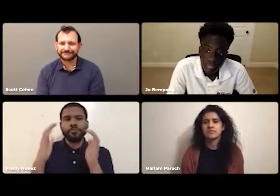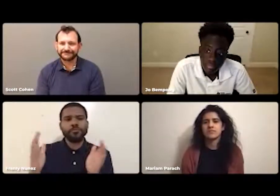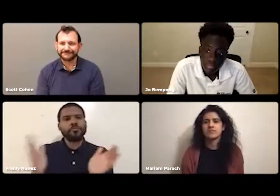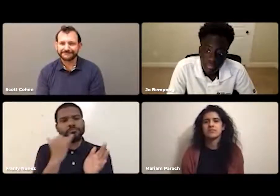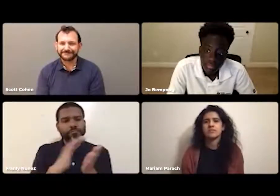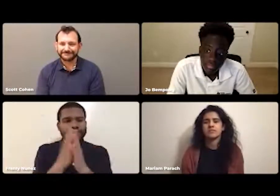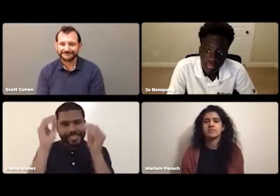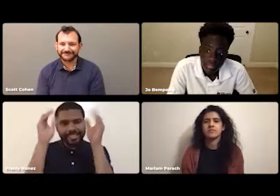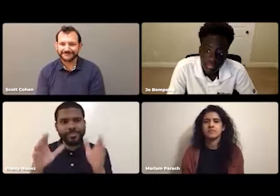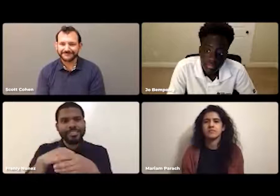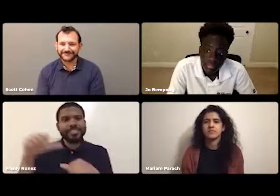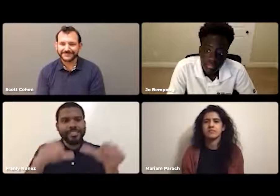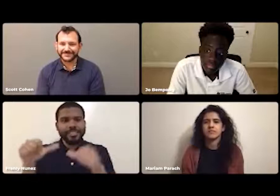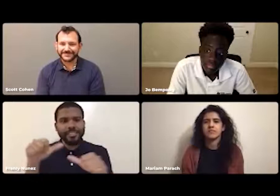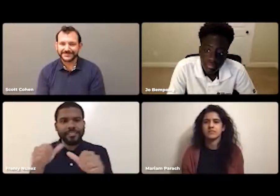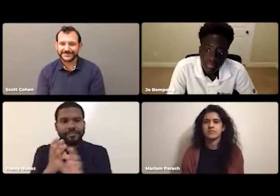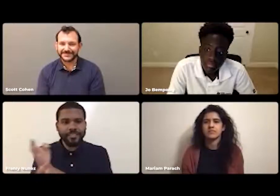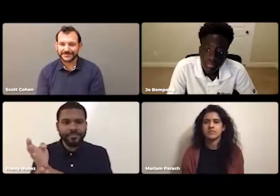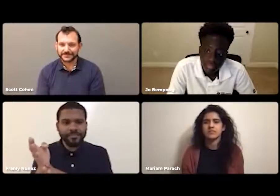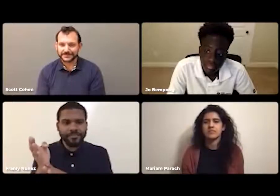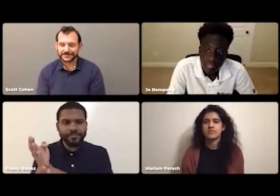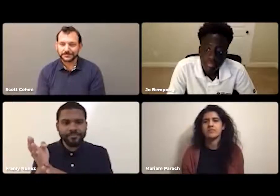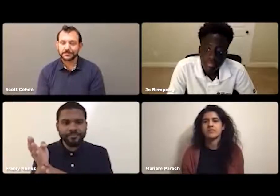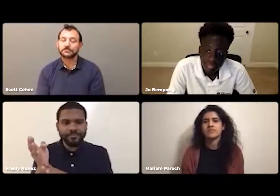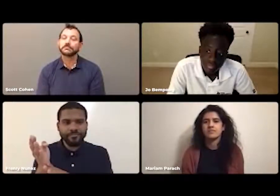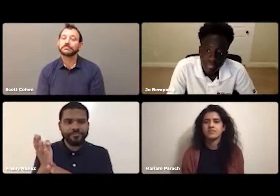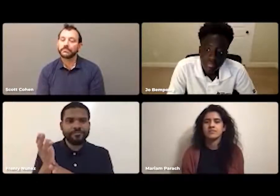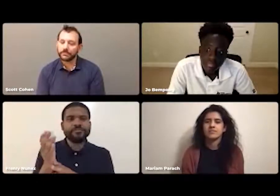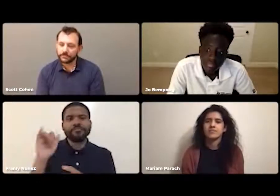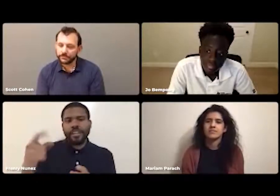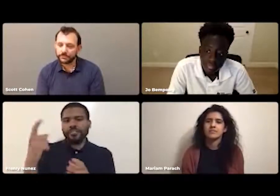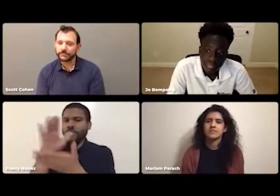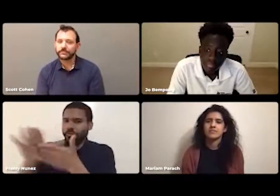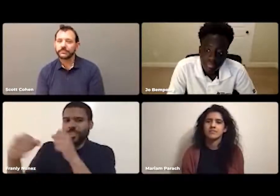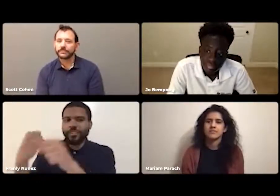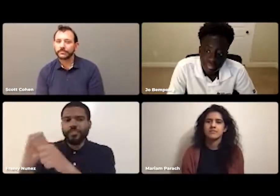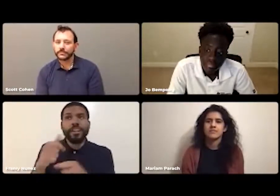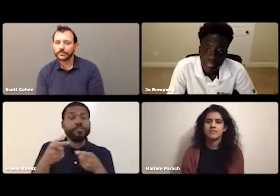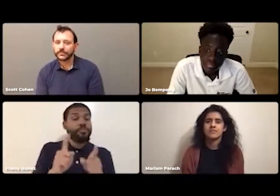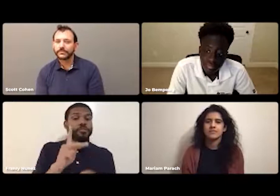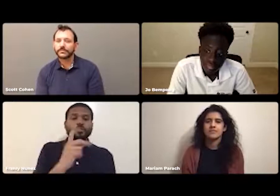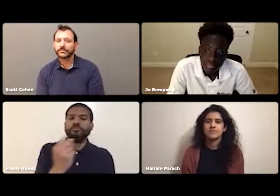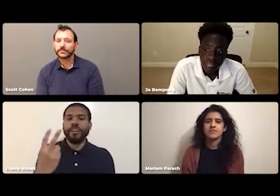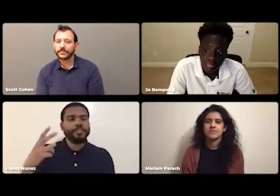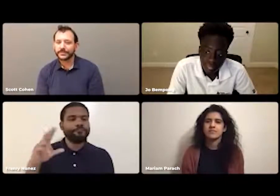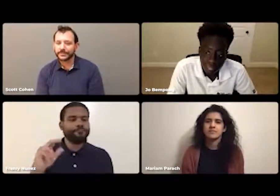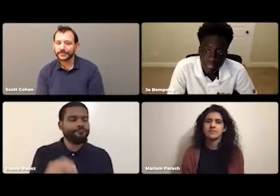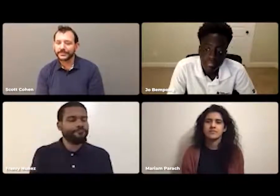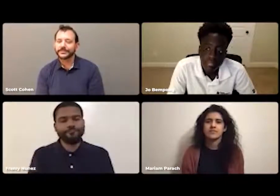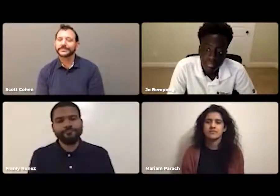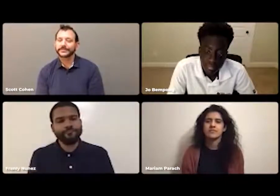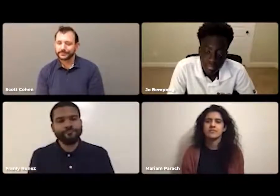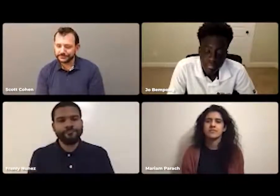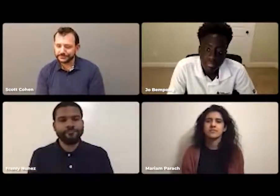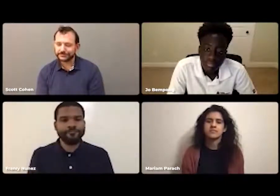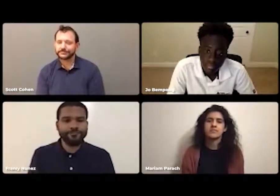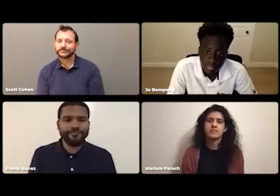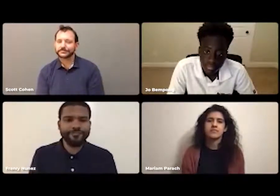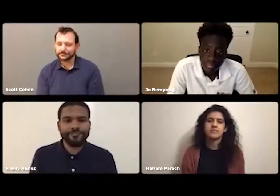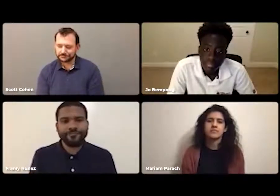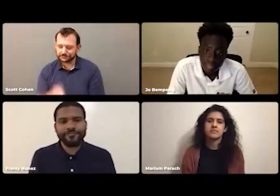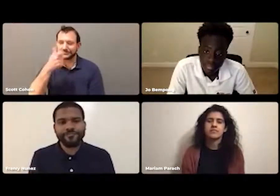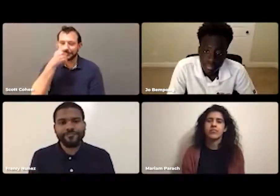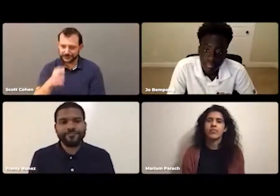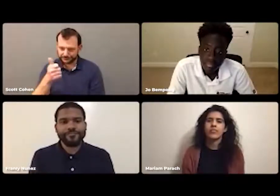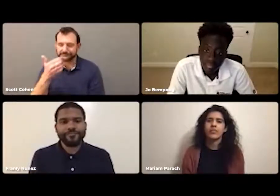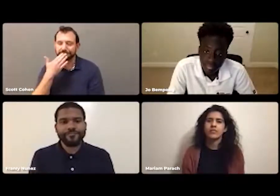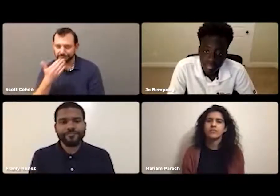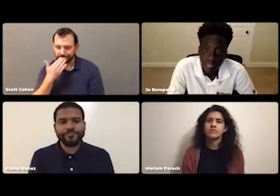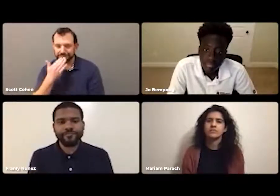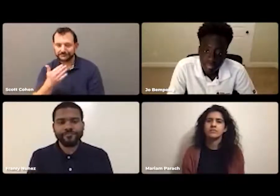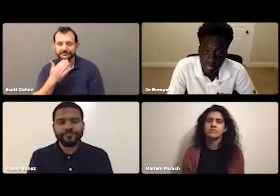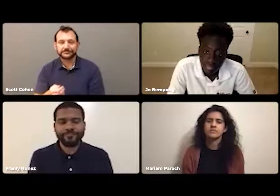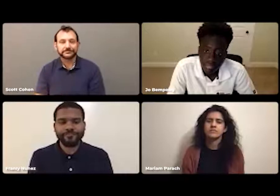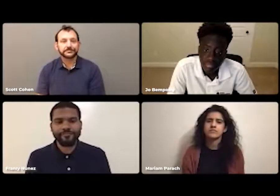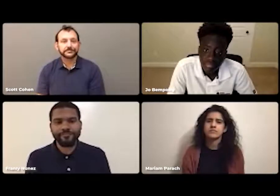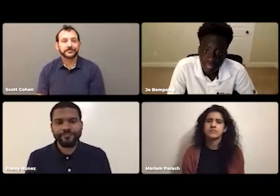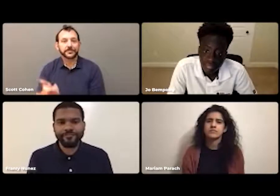I know there was a tutor that encouraged me to become a teacher in